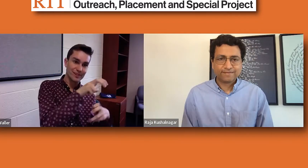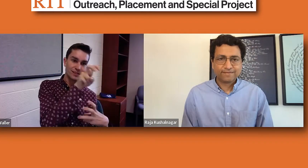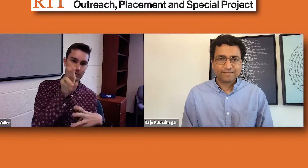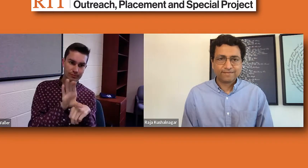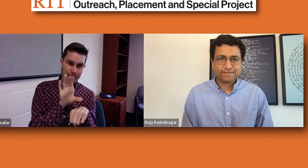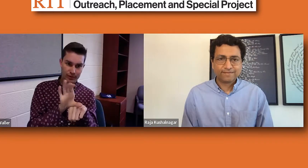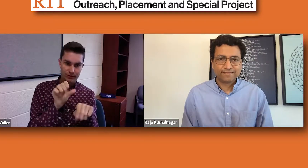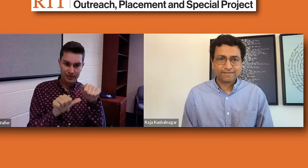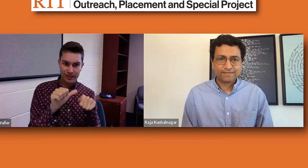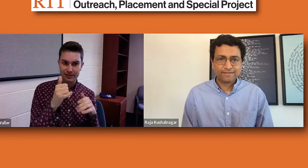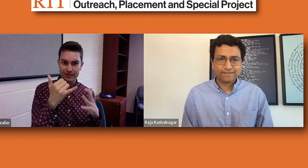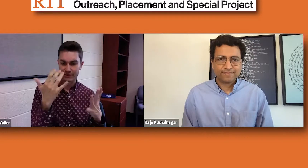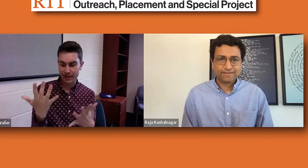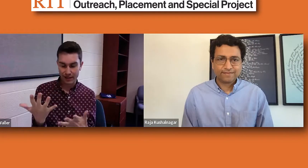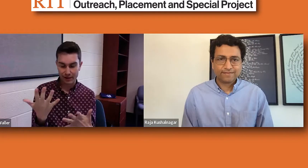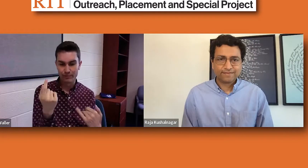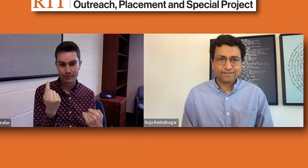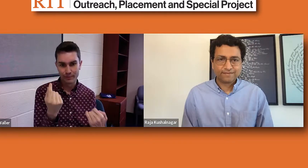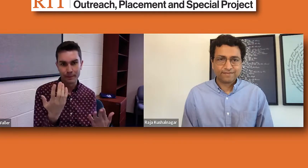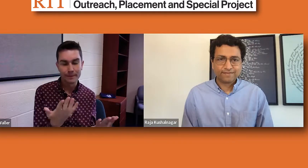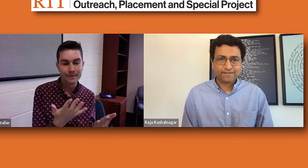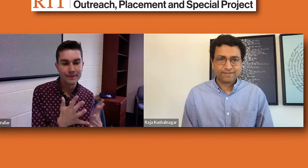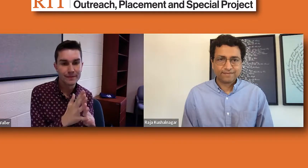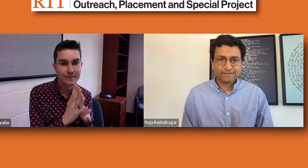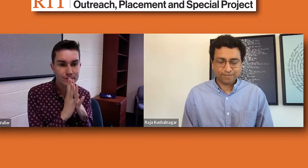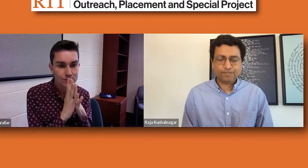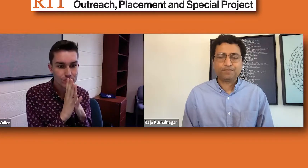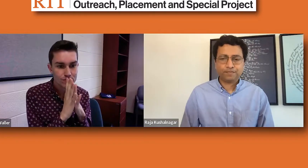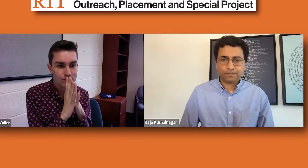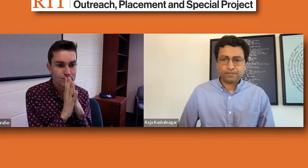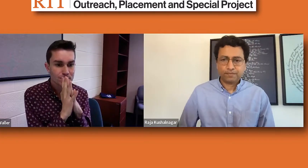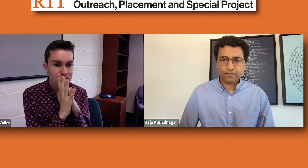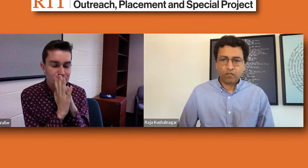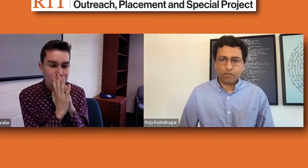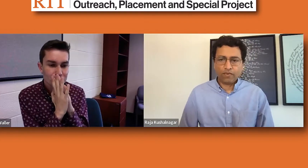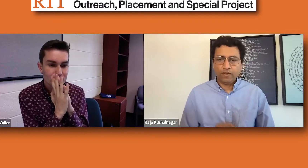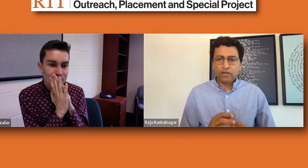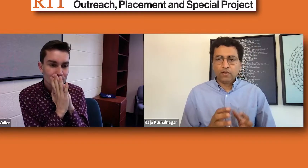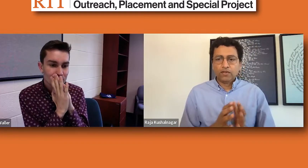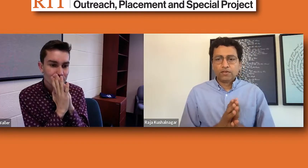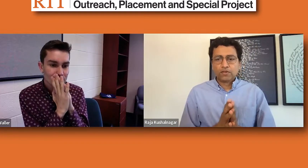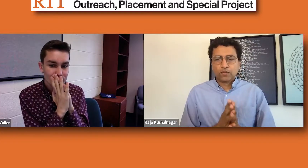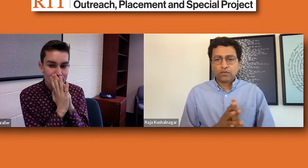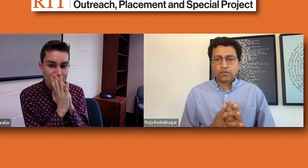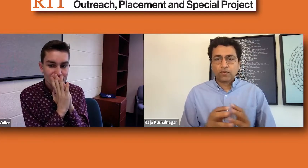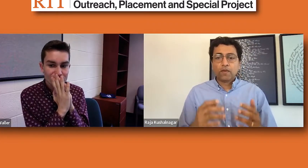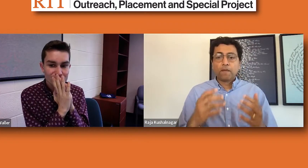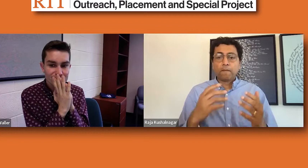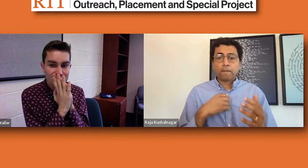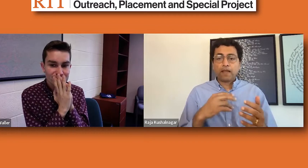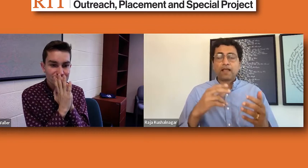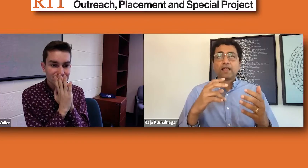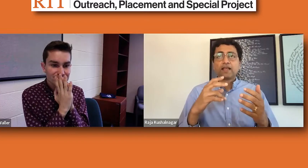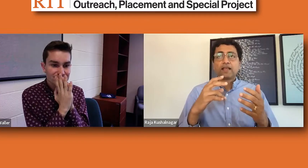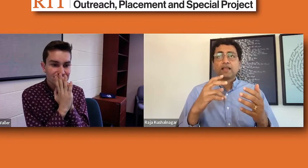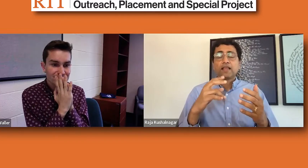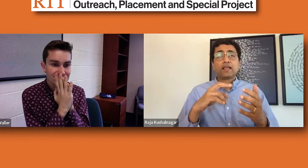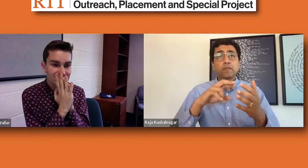So what are how did you get from physics to computer science and how does that relate to the research that you do?